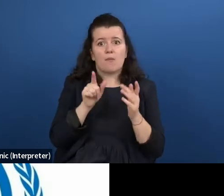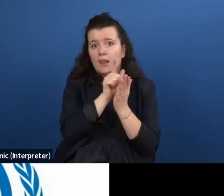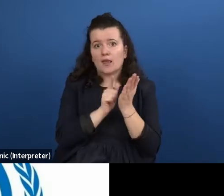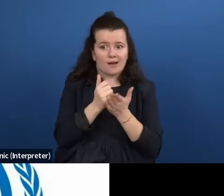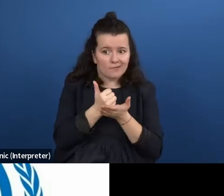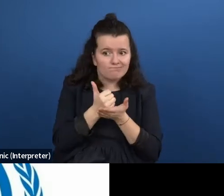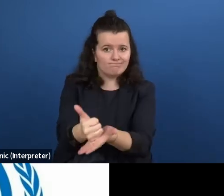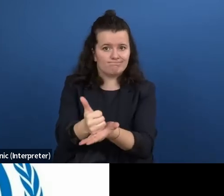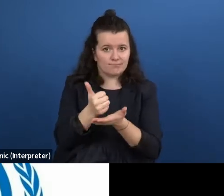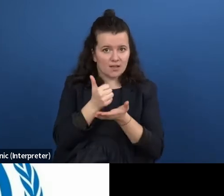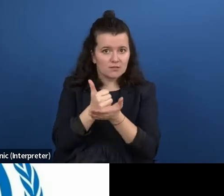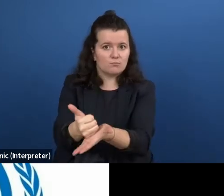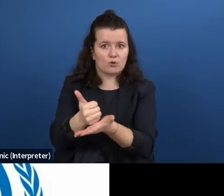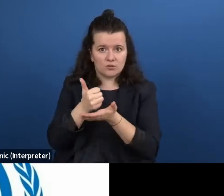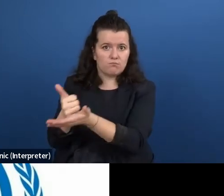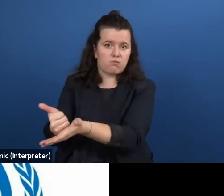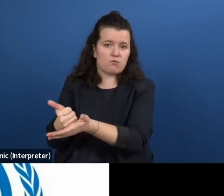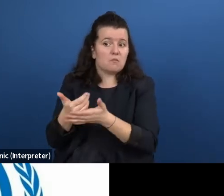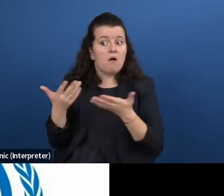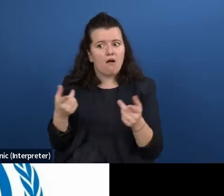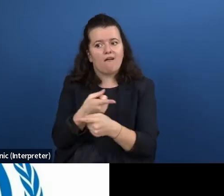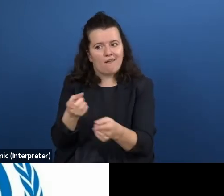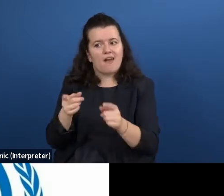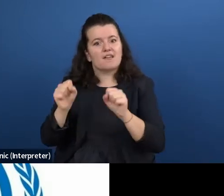And here, it's important that all of the information